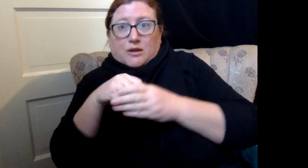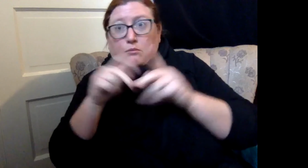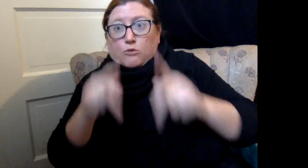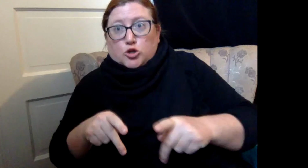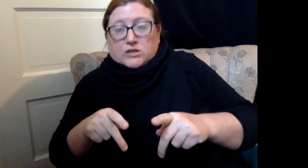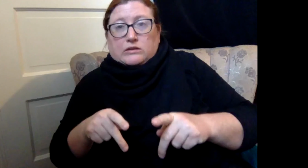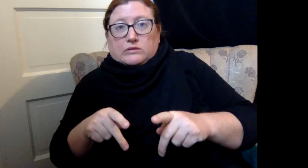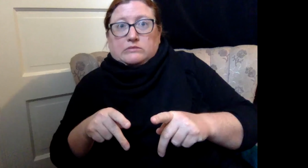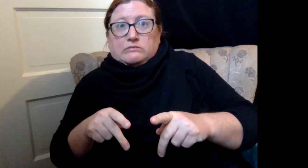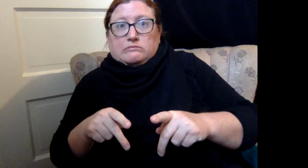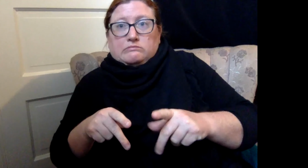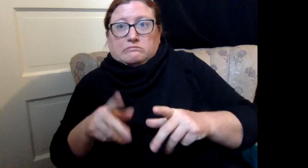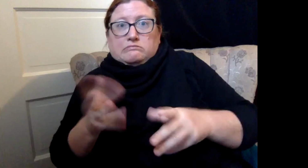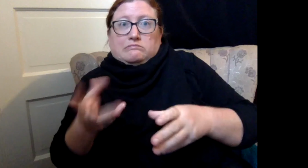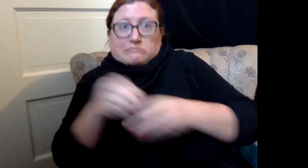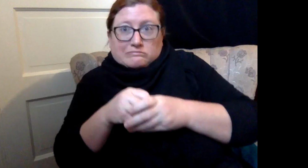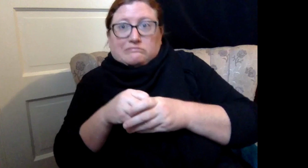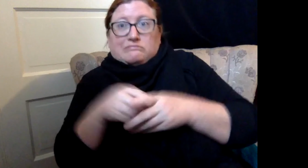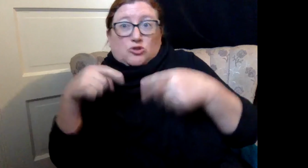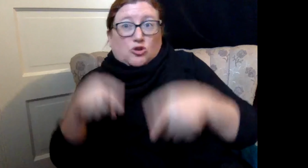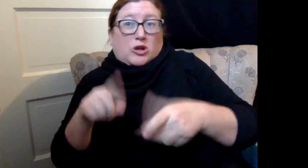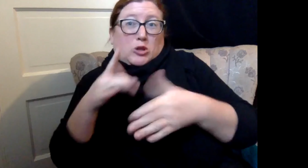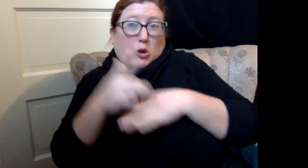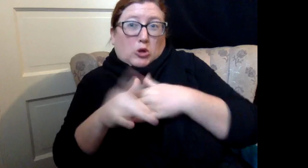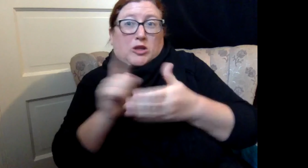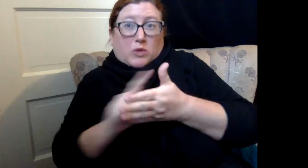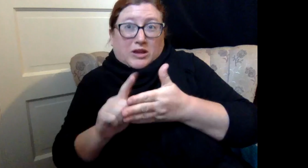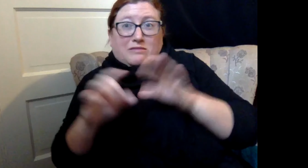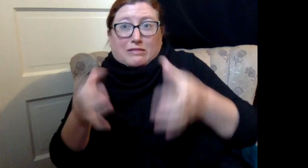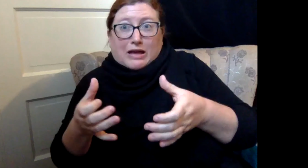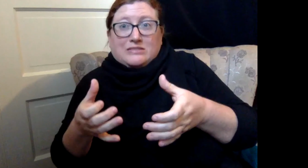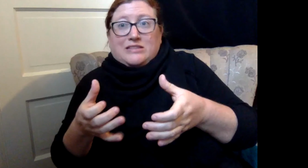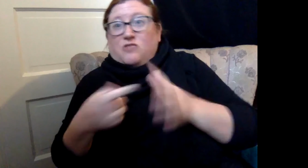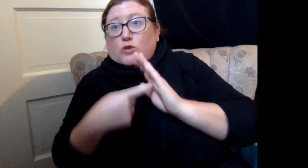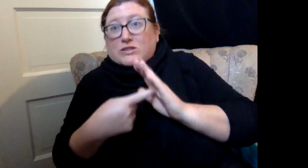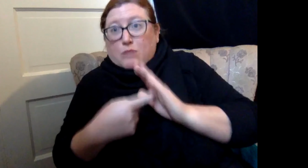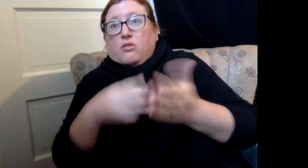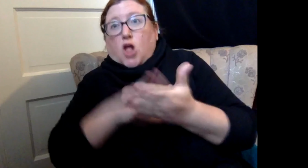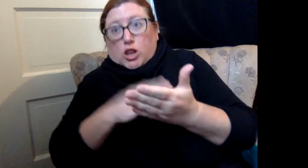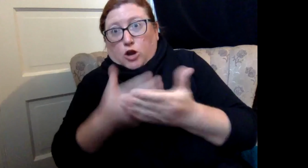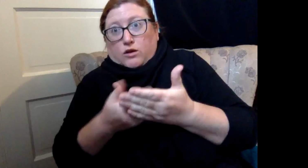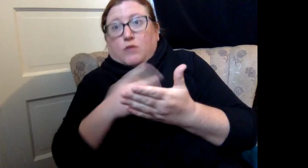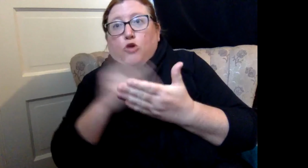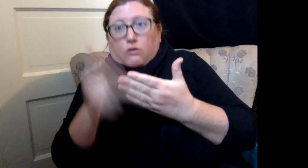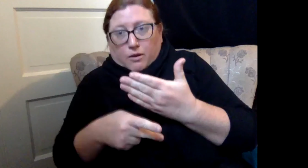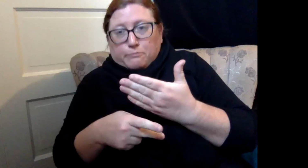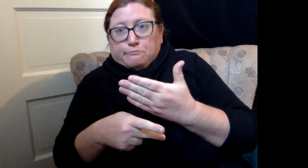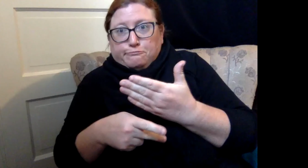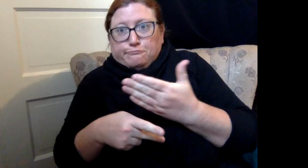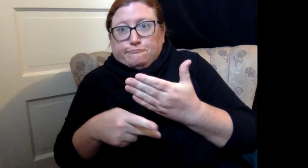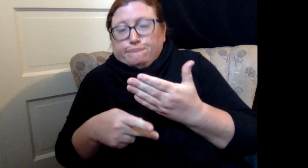have to have face-to-face components, even during early weeks of the